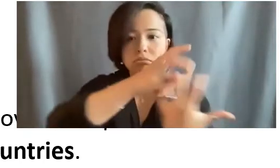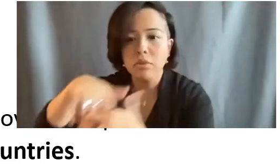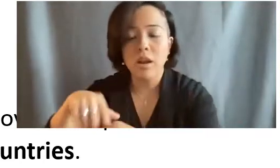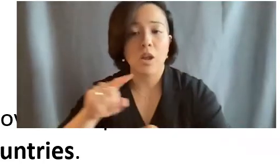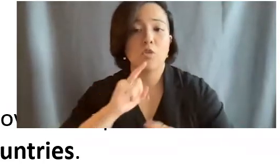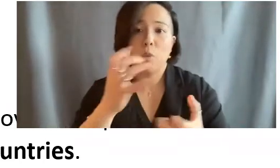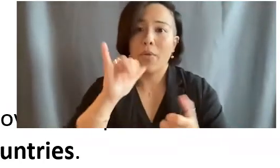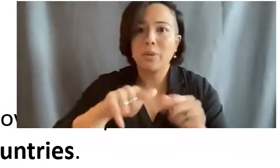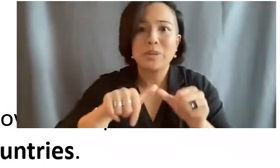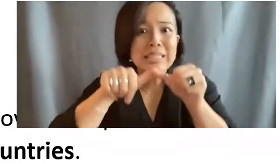So, for FCDO